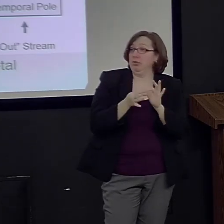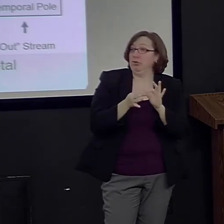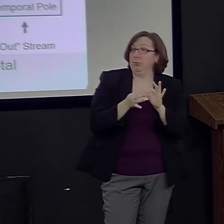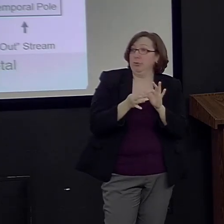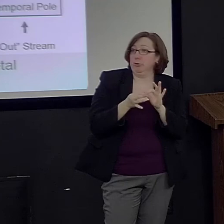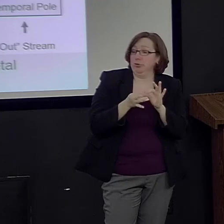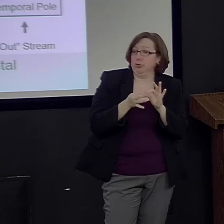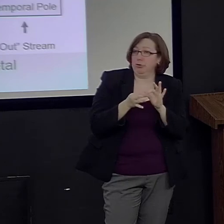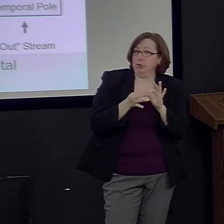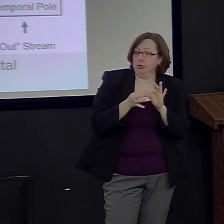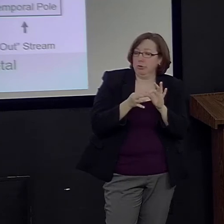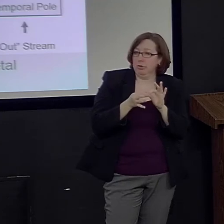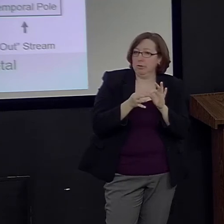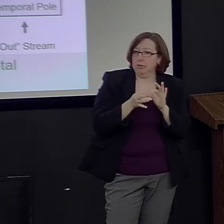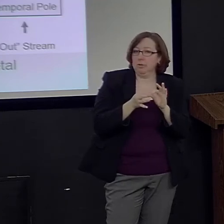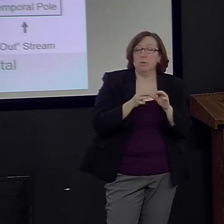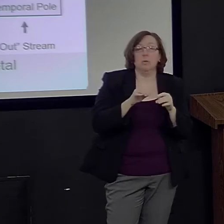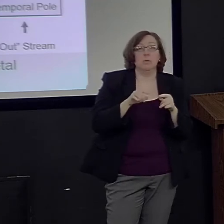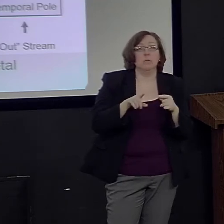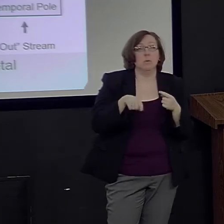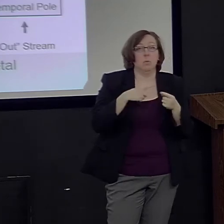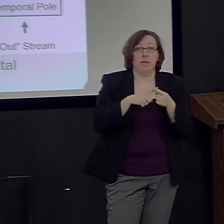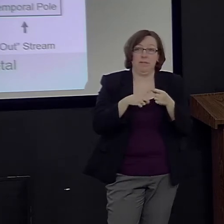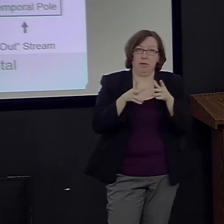taking in by eye and by ear